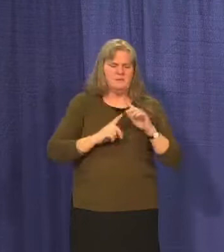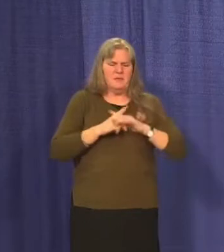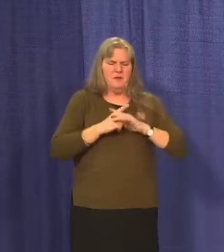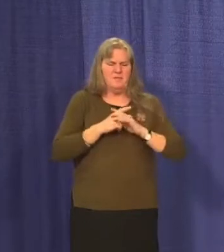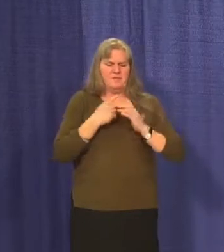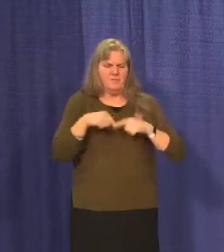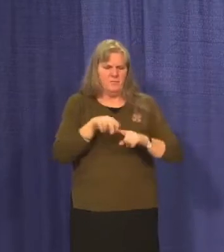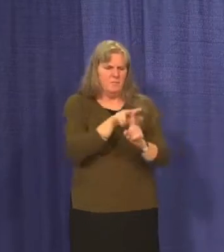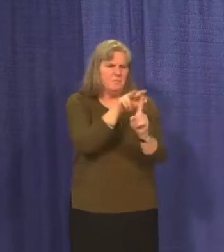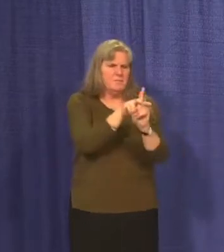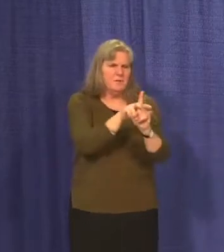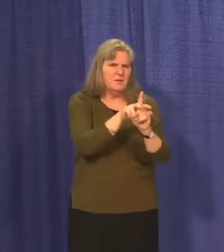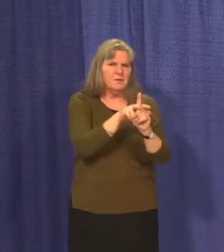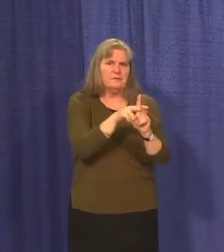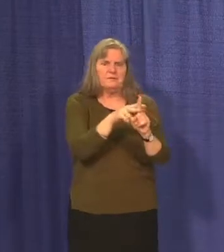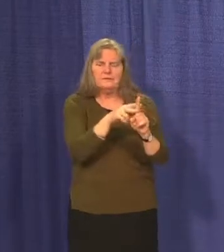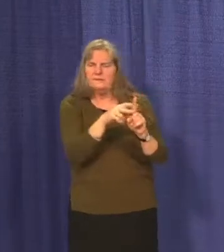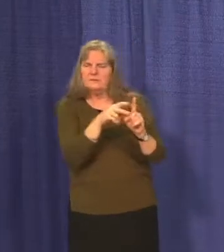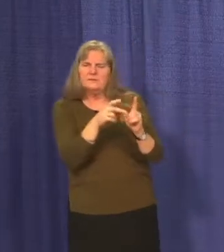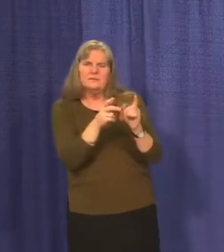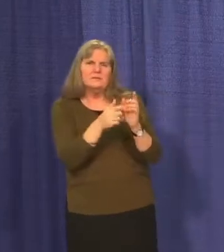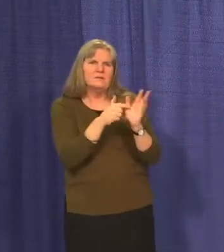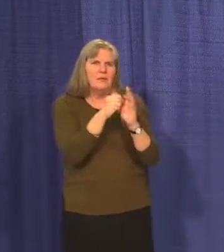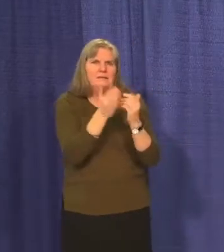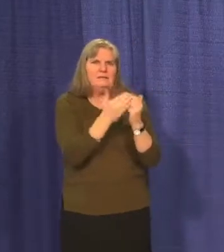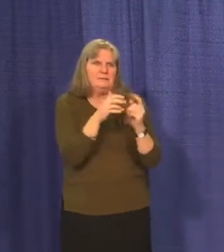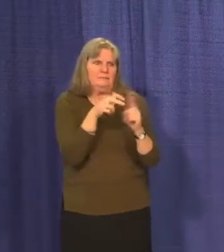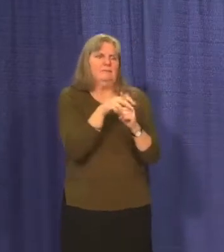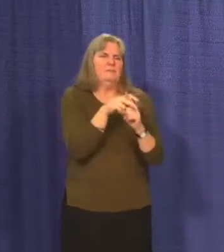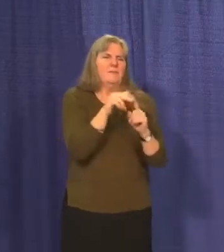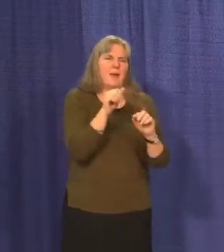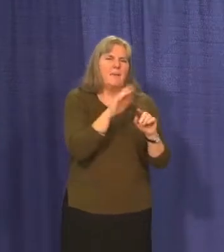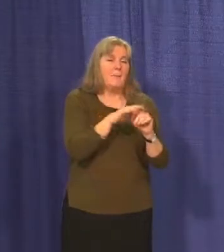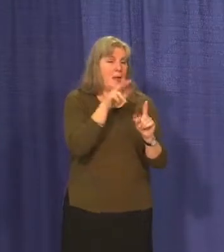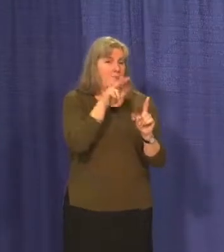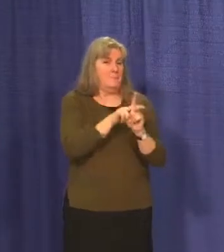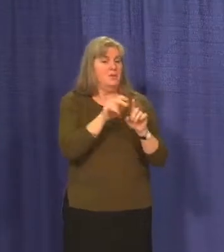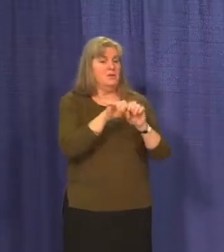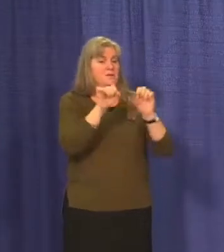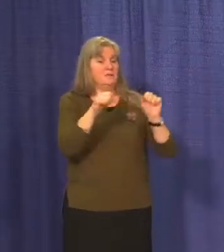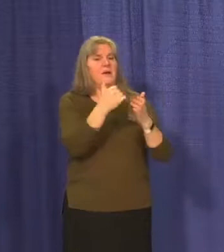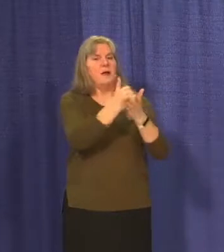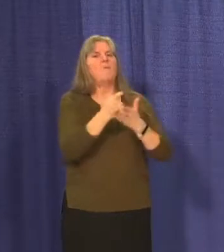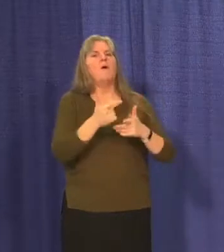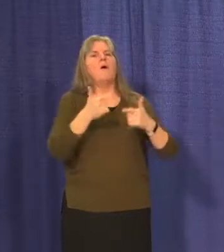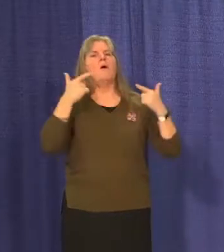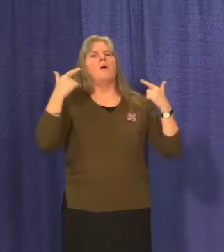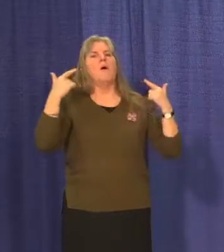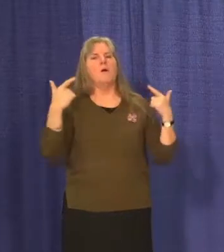While it has been challenging at times to recognize and correct those glitches, the use of the booking system has helped